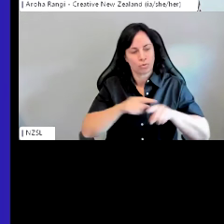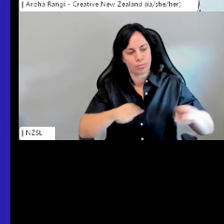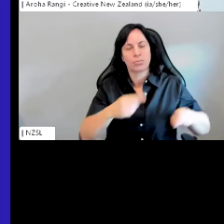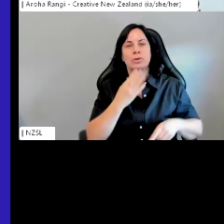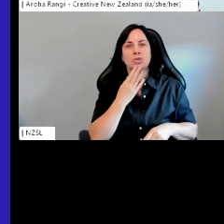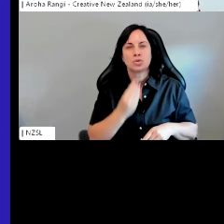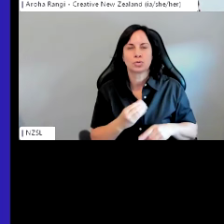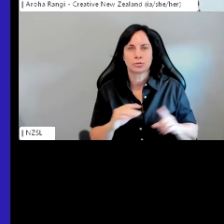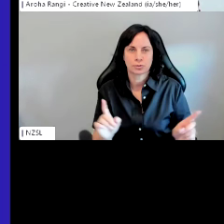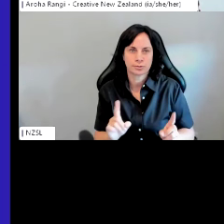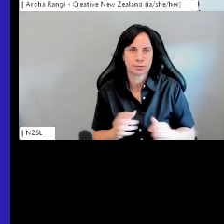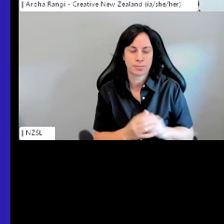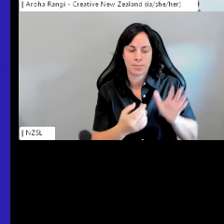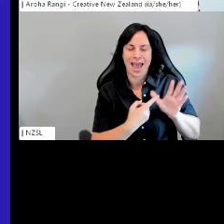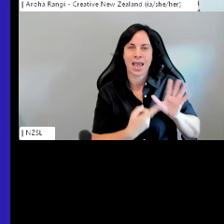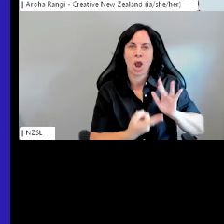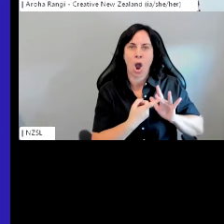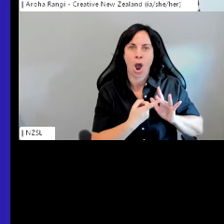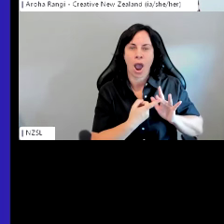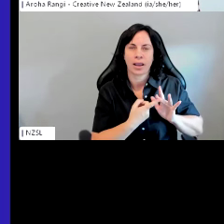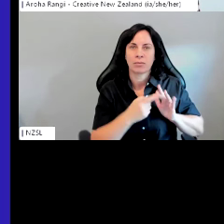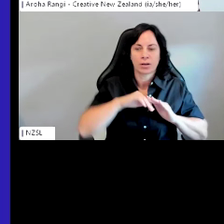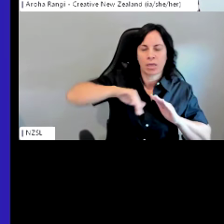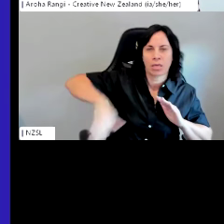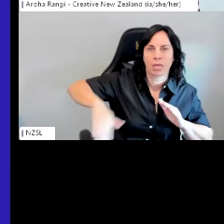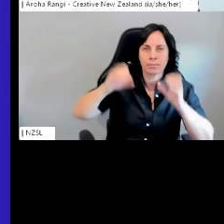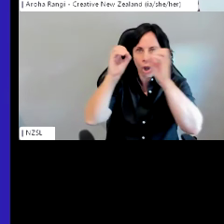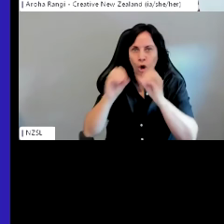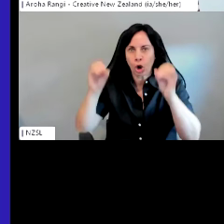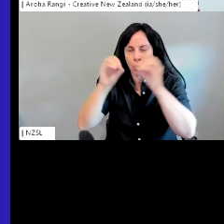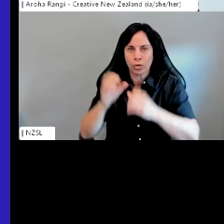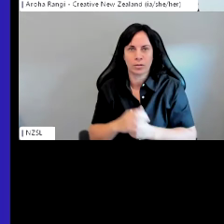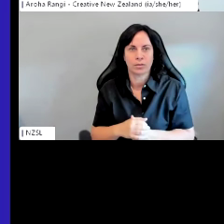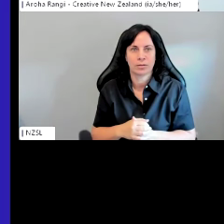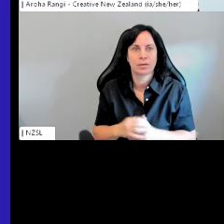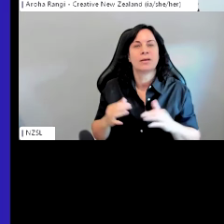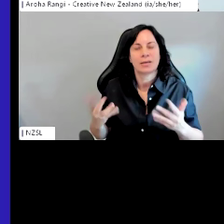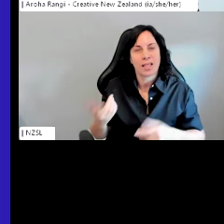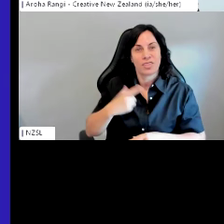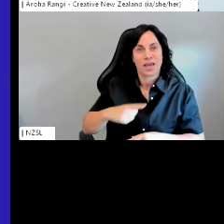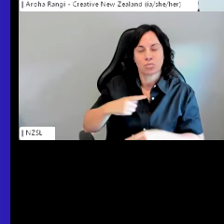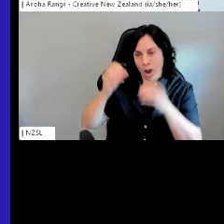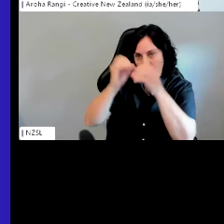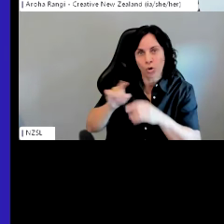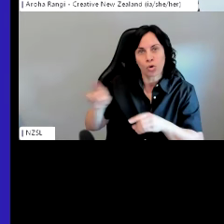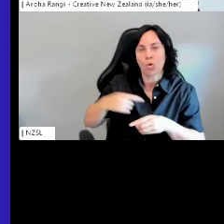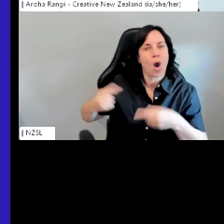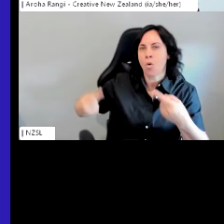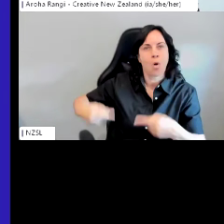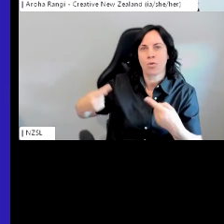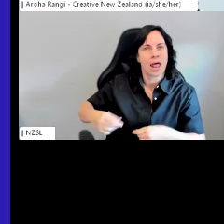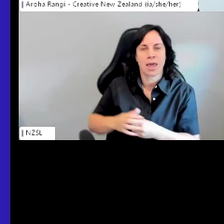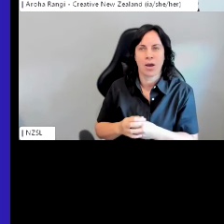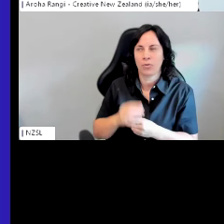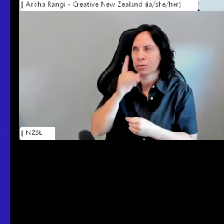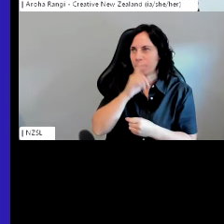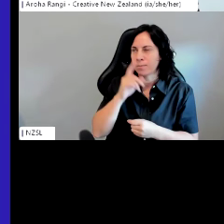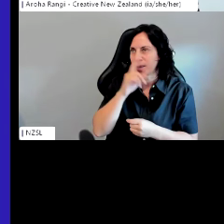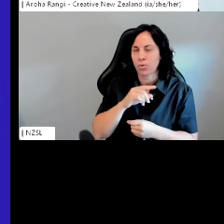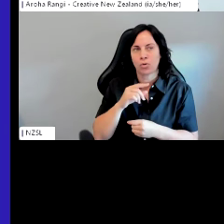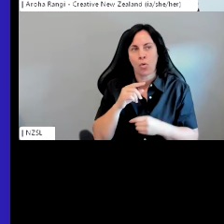um AI instead of Google. It's why a lot why Google doesn't allow um a lot of those uh models to to